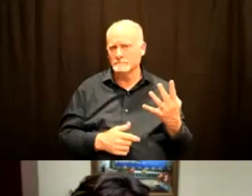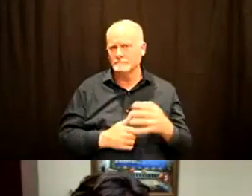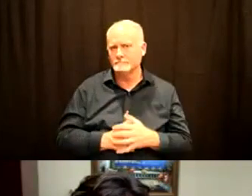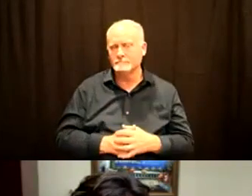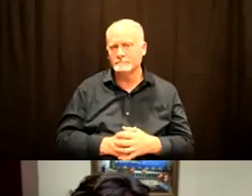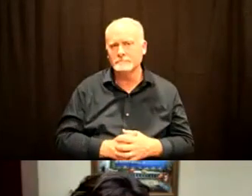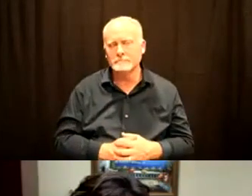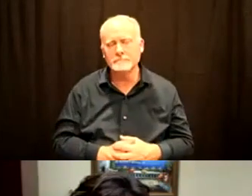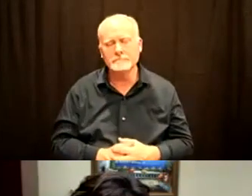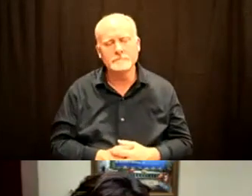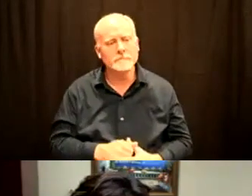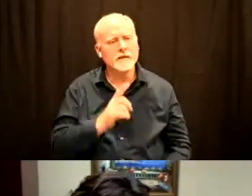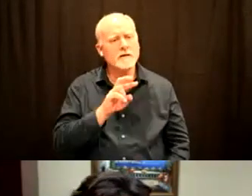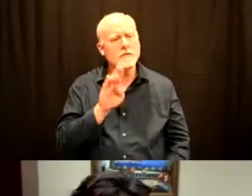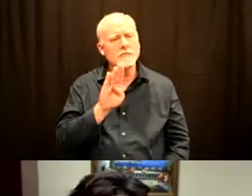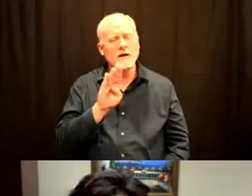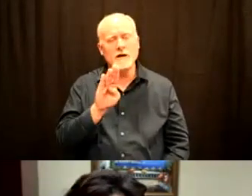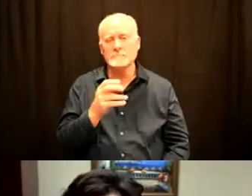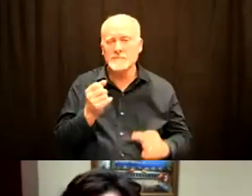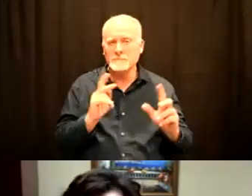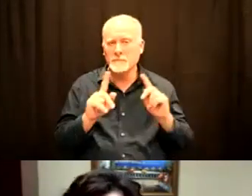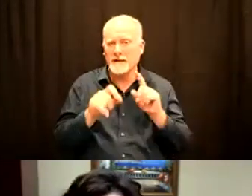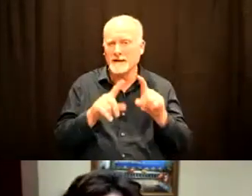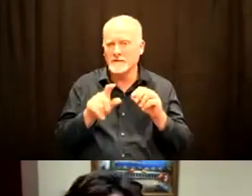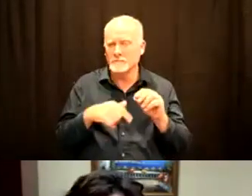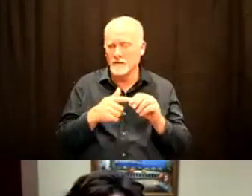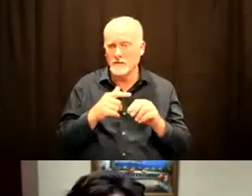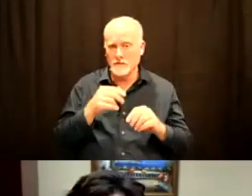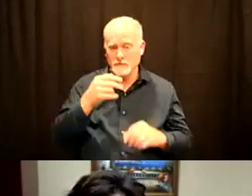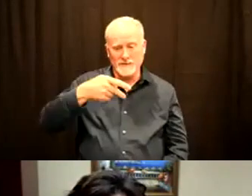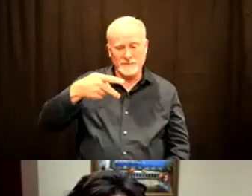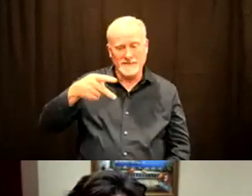dr benoit we've received a lot of questions from faculty asking if ppe would be provided